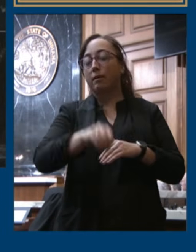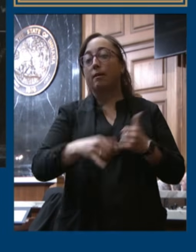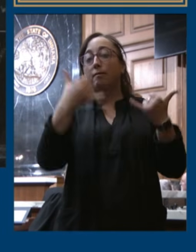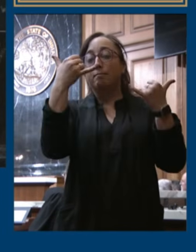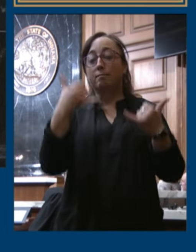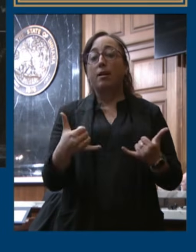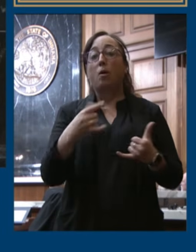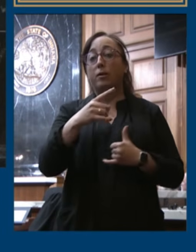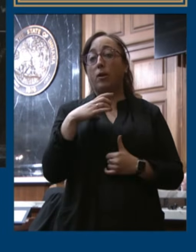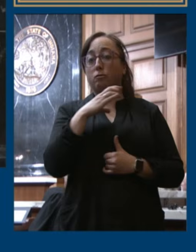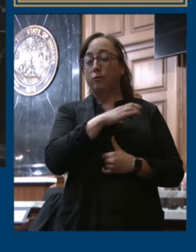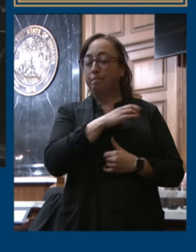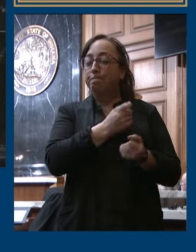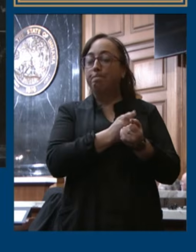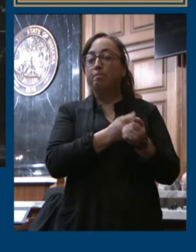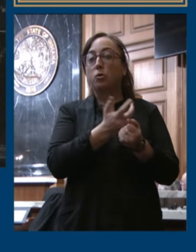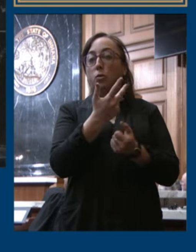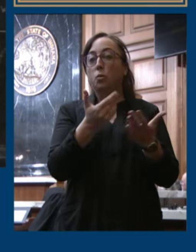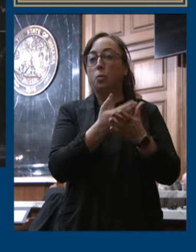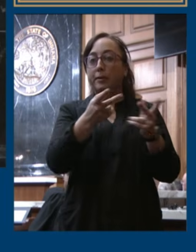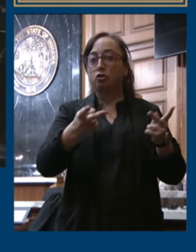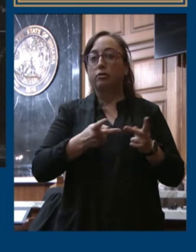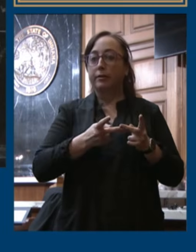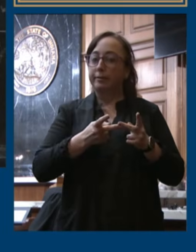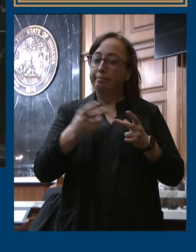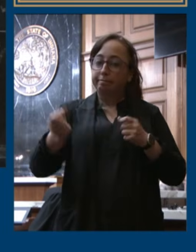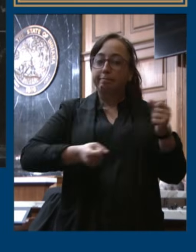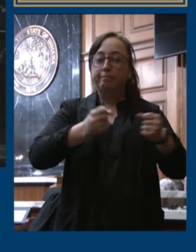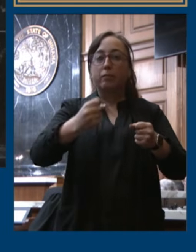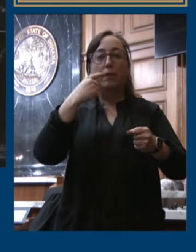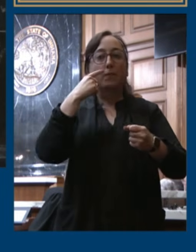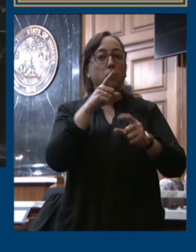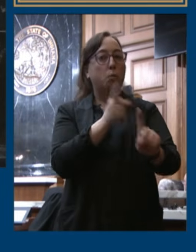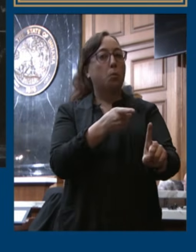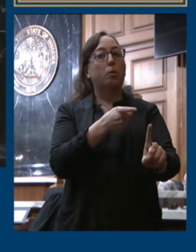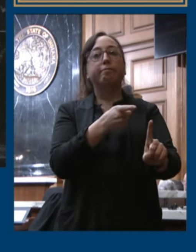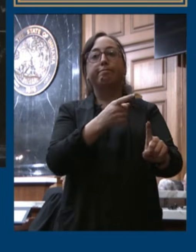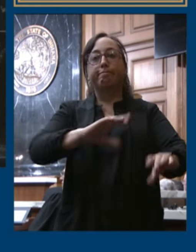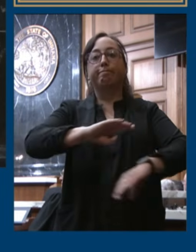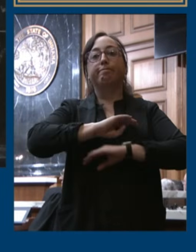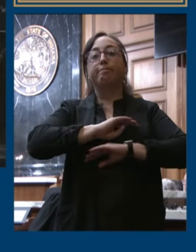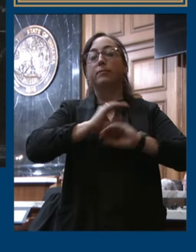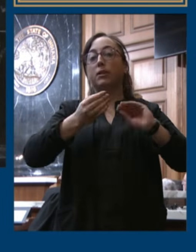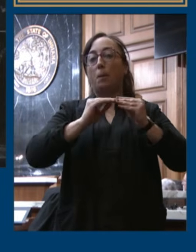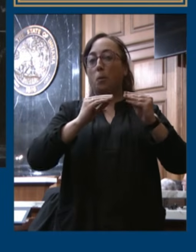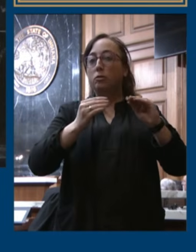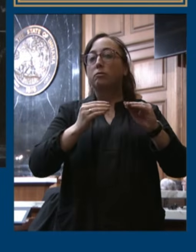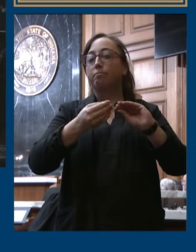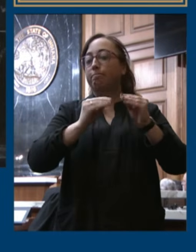POSITIONS FOR THIS INITIATIVE. THE NUMBERS REFLECT A